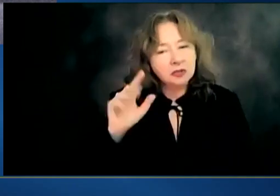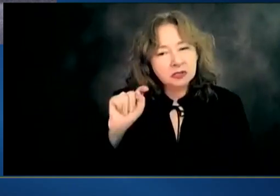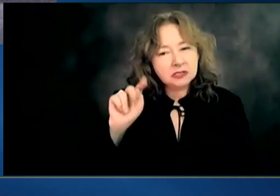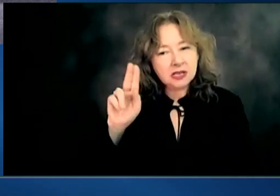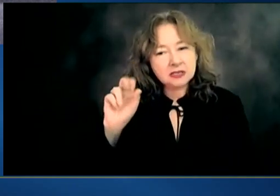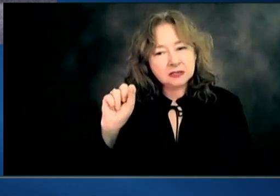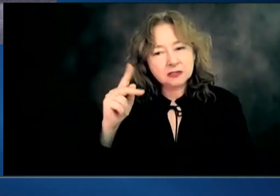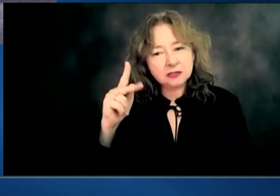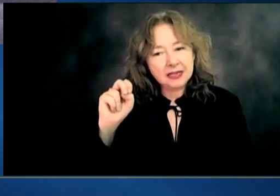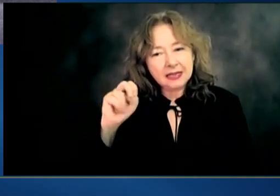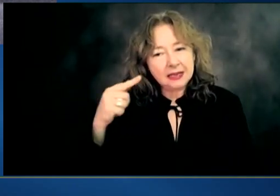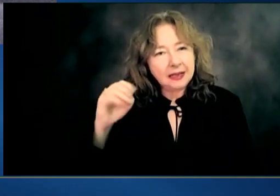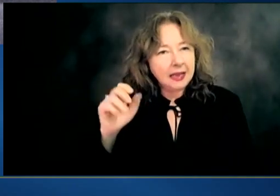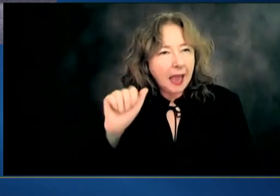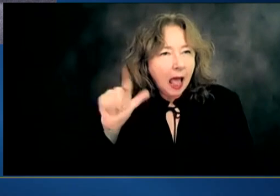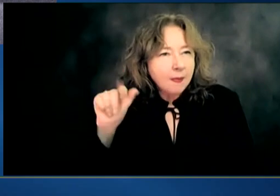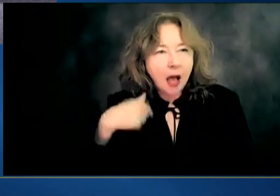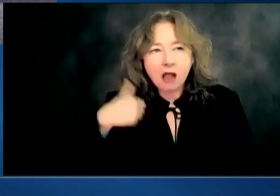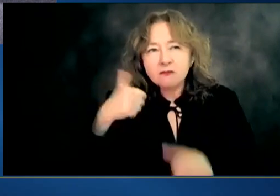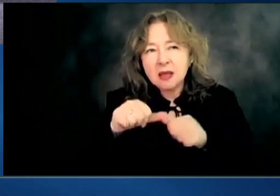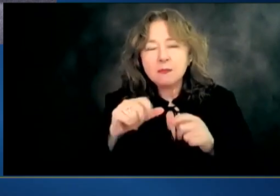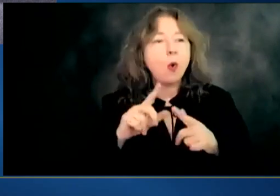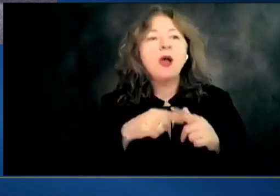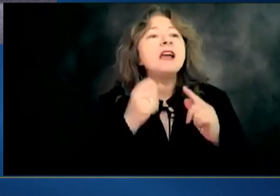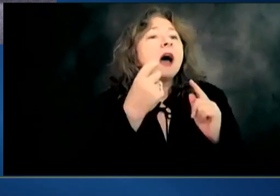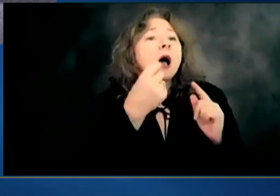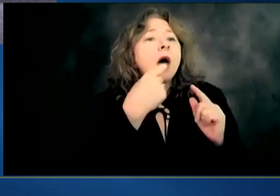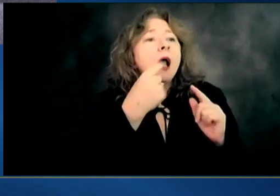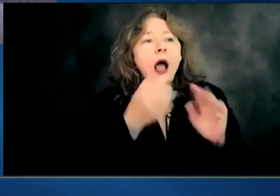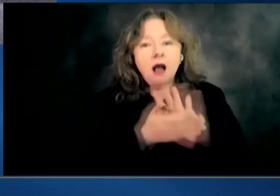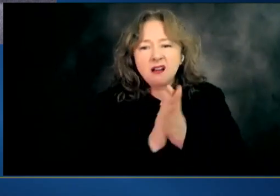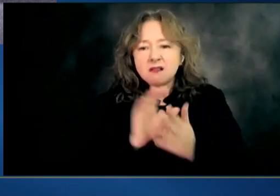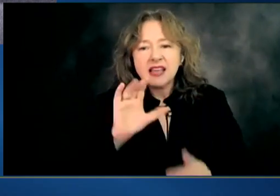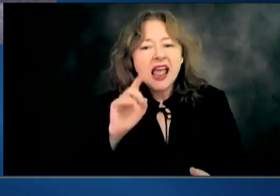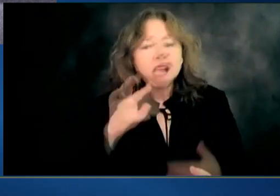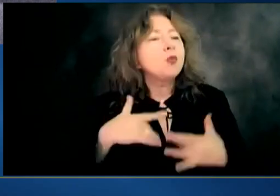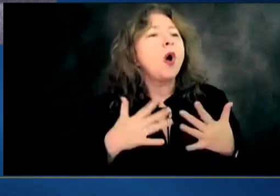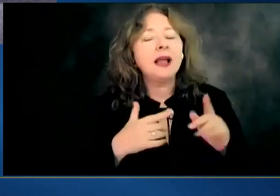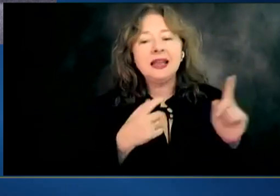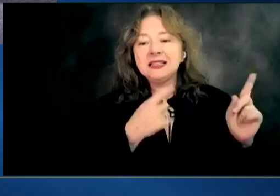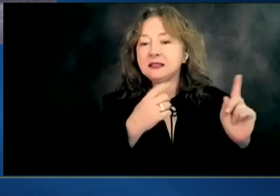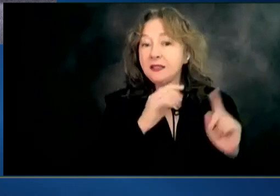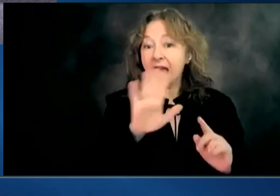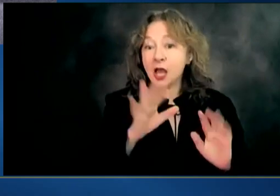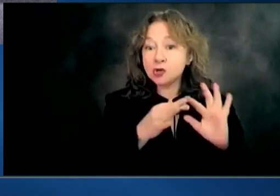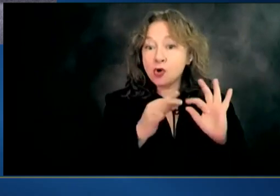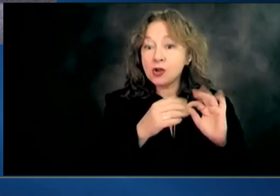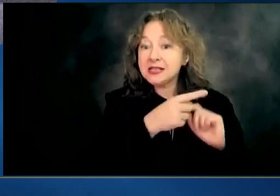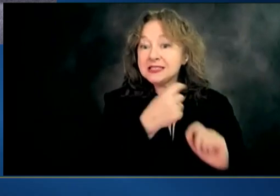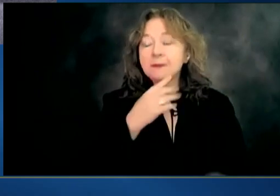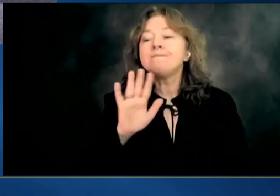gives me cancer?" And I'll never forget what Dr. Orringer said to me. He said, "Donnell, you know,